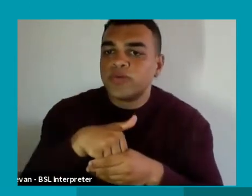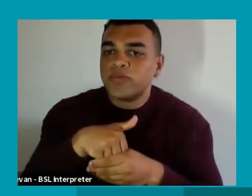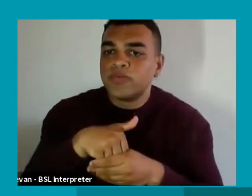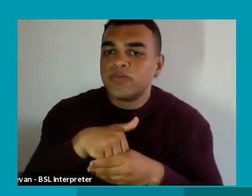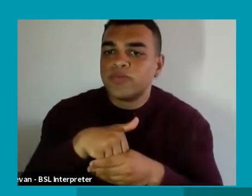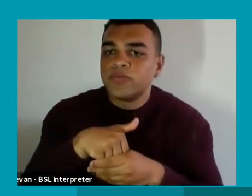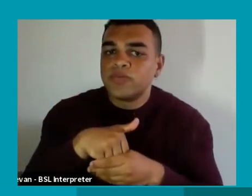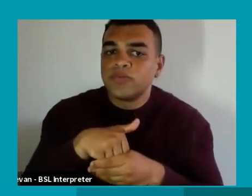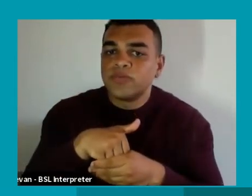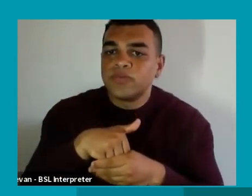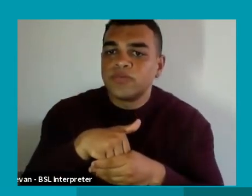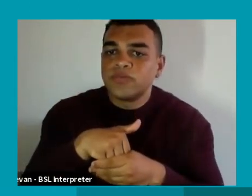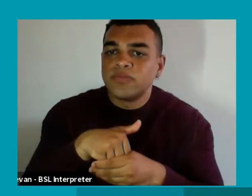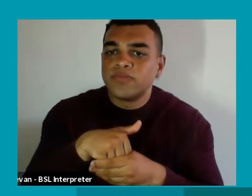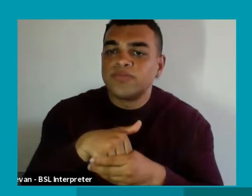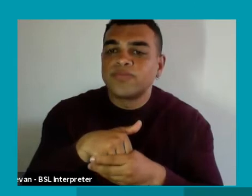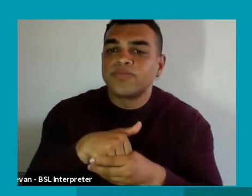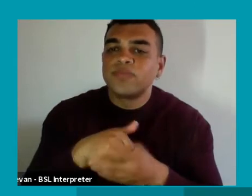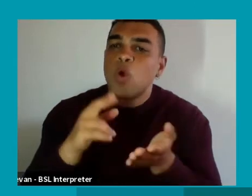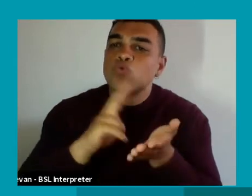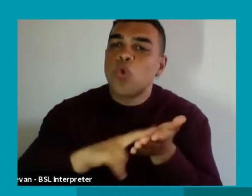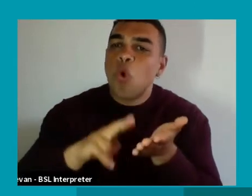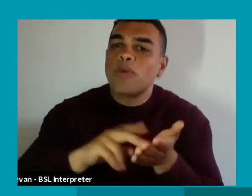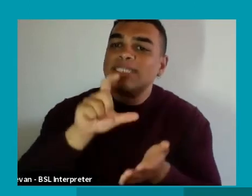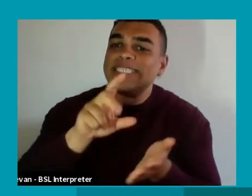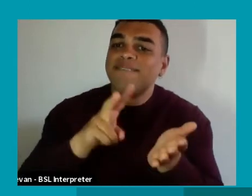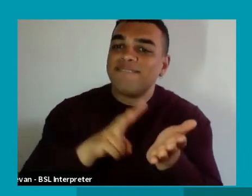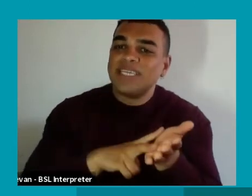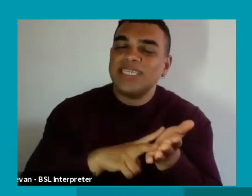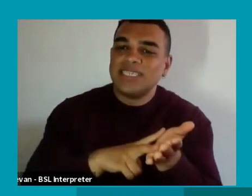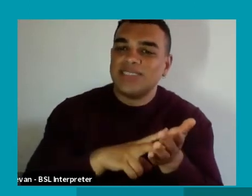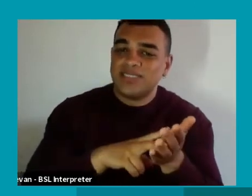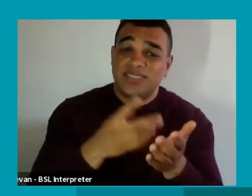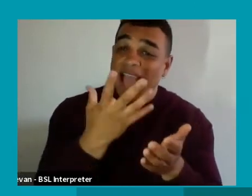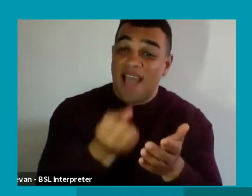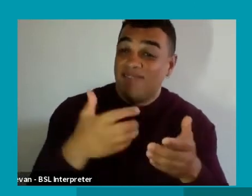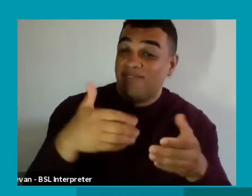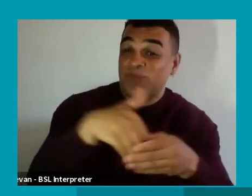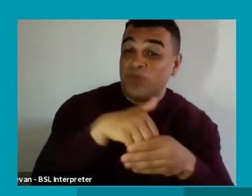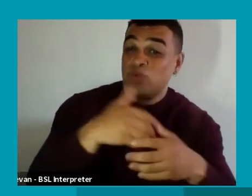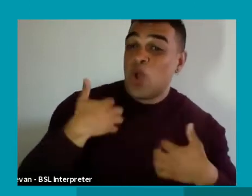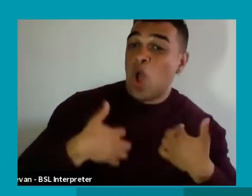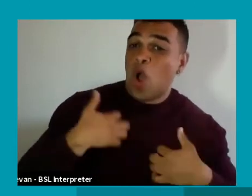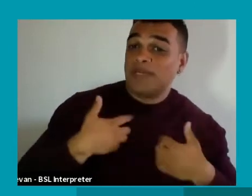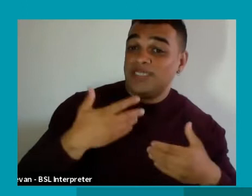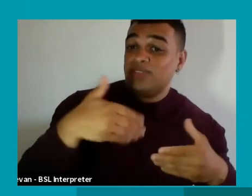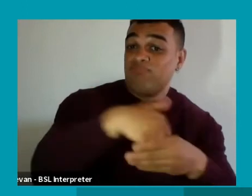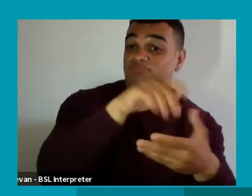Traditionally, is inclusion on the CV. But there is a debate that says it is an opportunity for employers